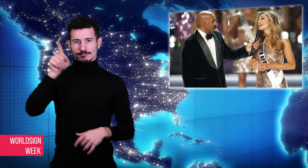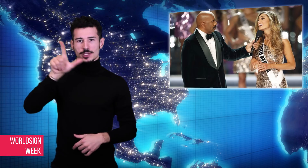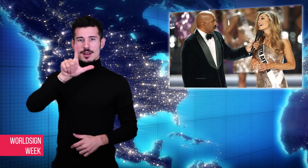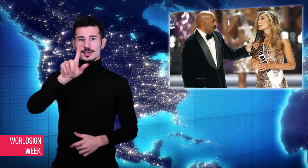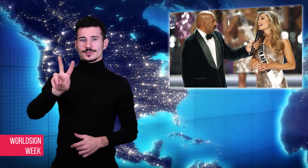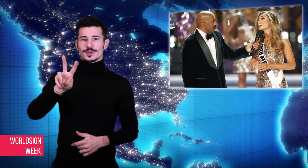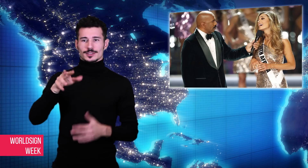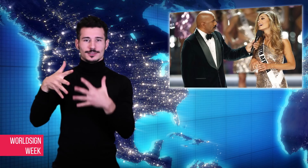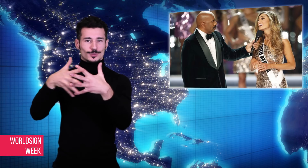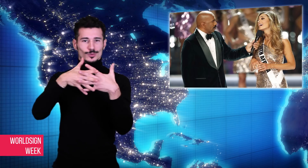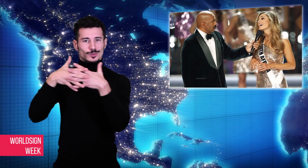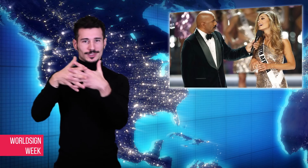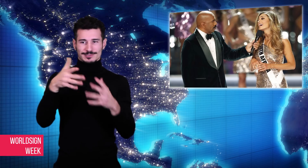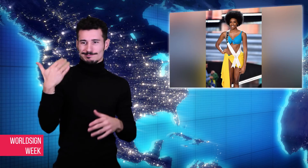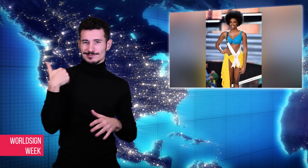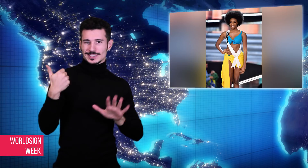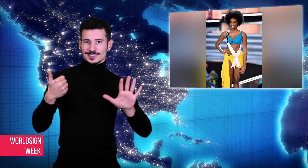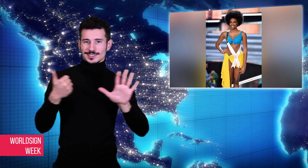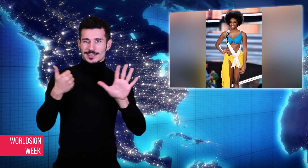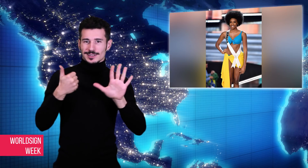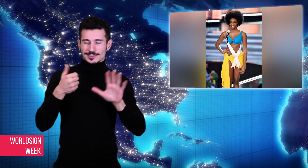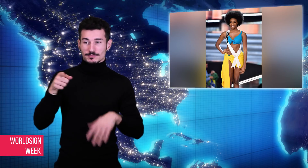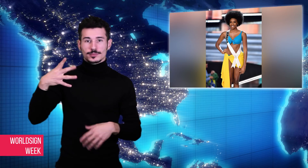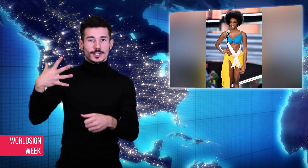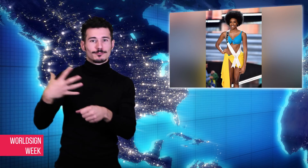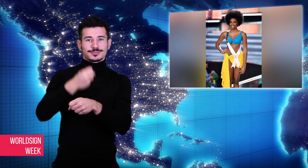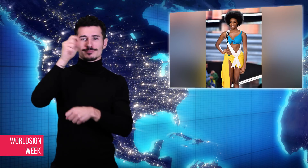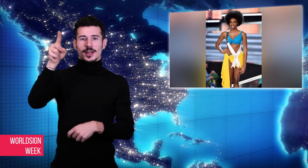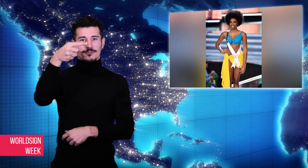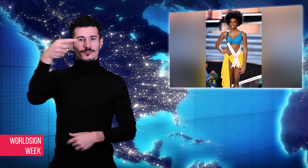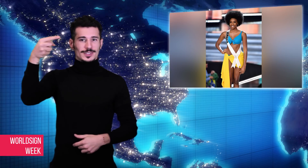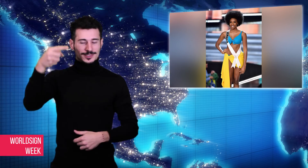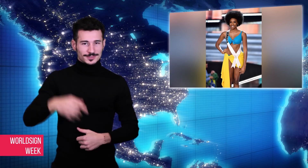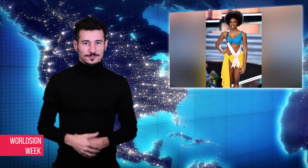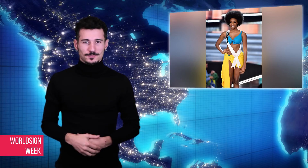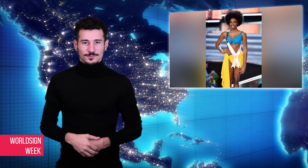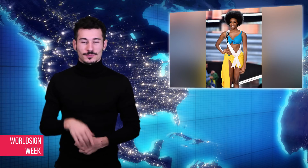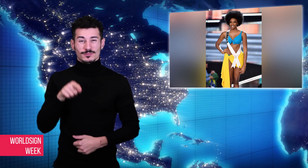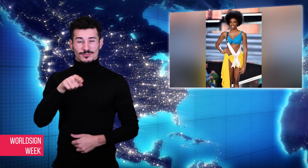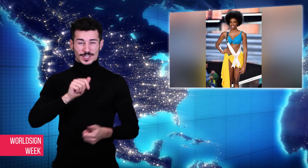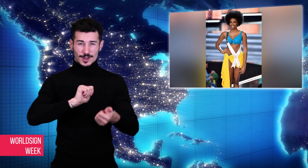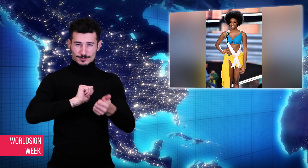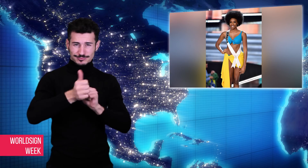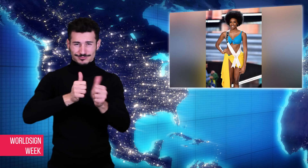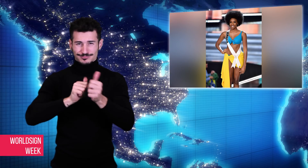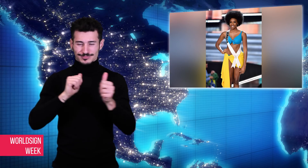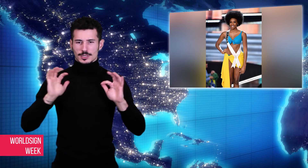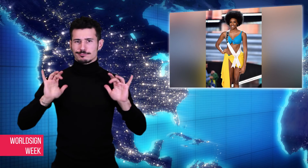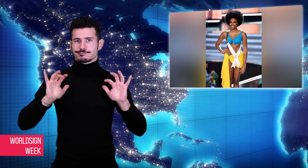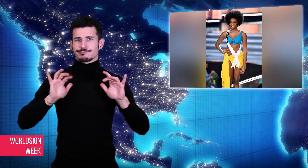Universe” beauty pageant last Sunday in the US state of Las Vegas. Demi-Leigh